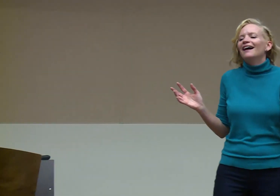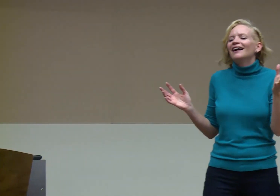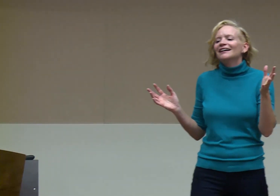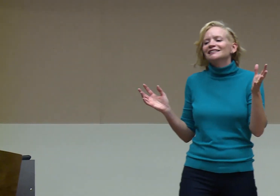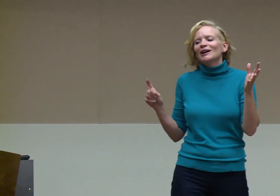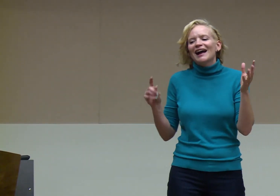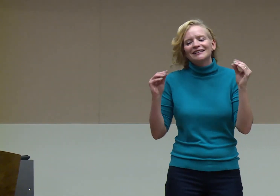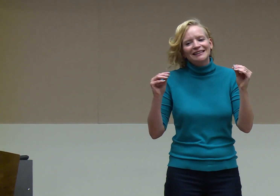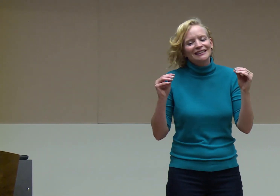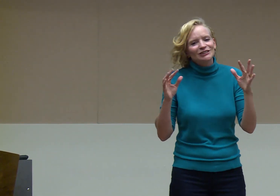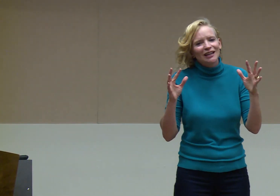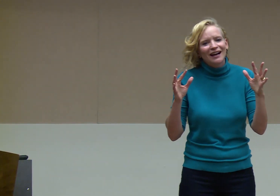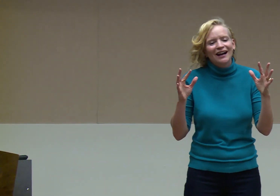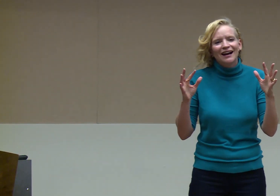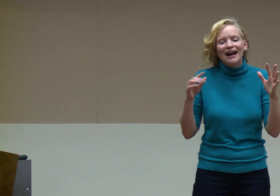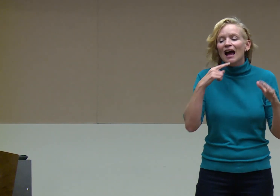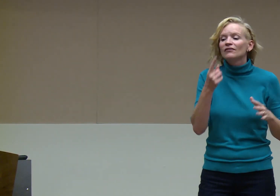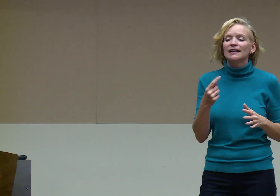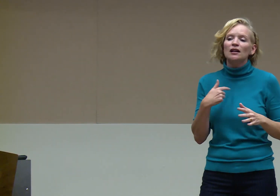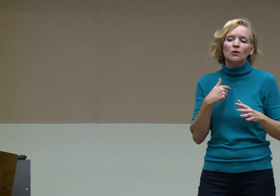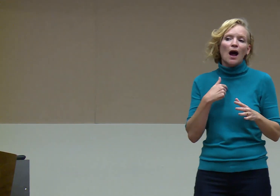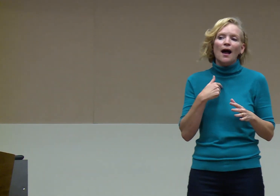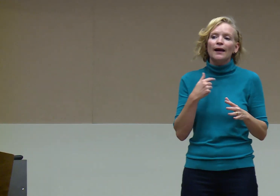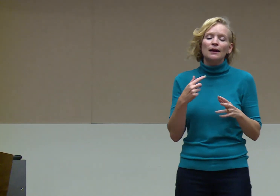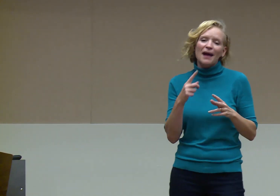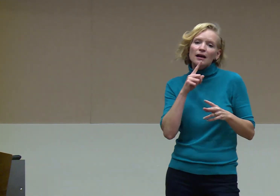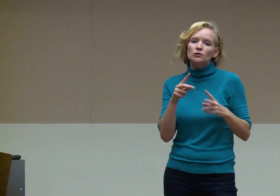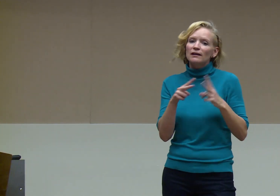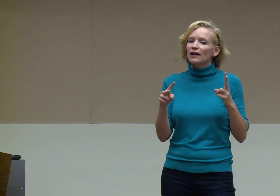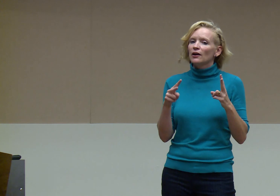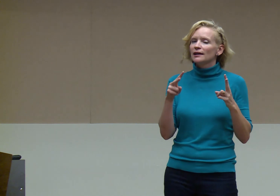I had to teach. And I got to say,